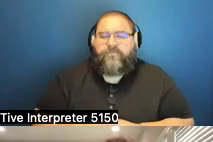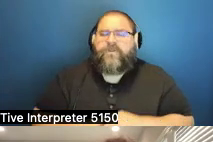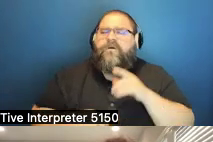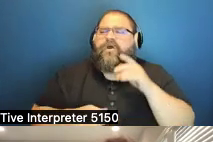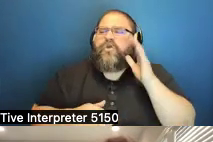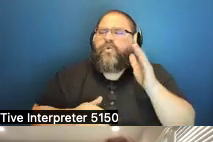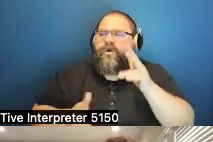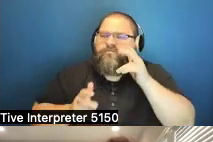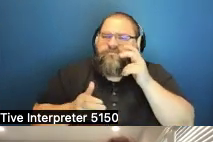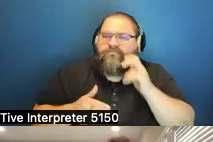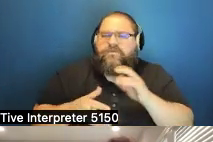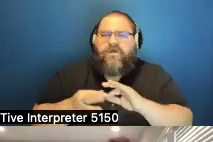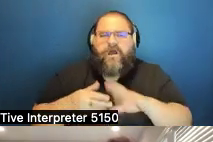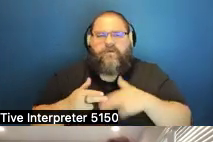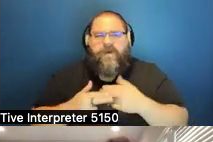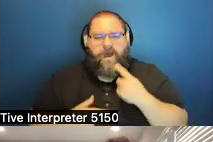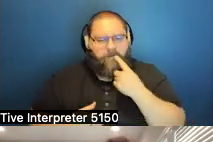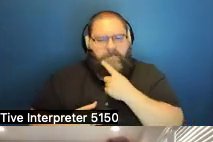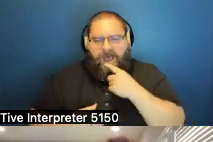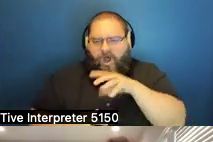like mouth breathings. 19:32:47 Kang Pate…